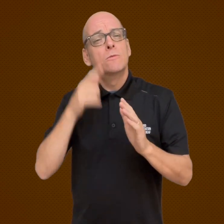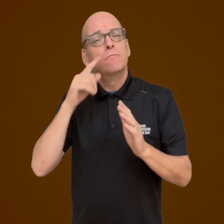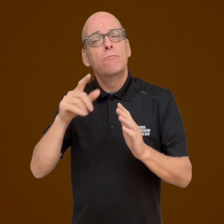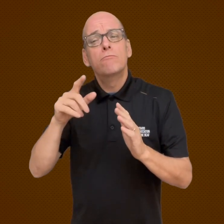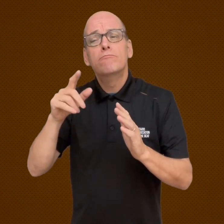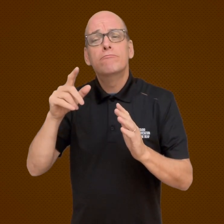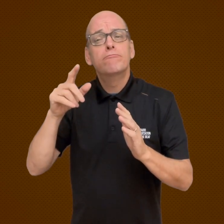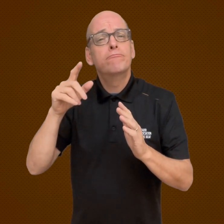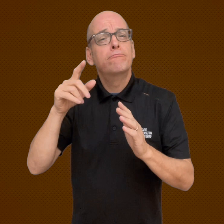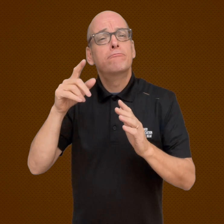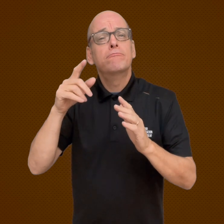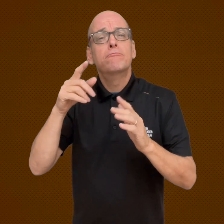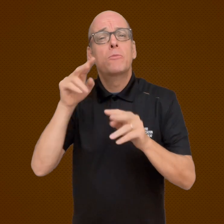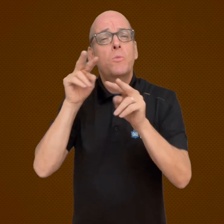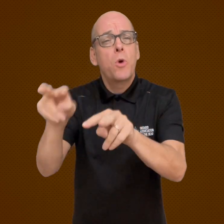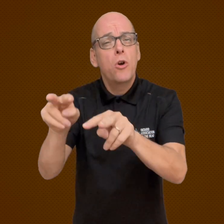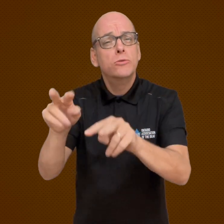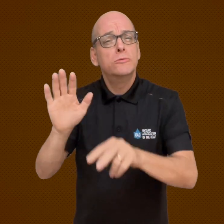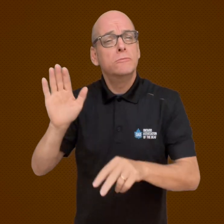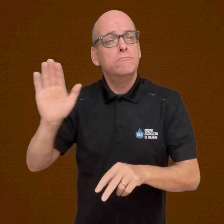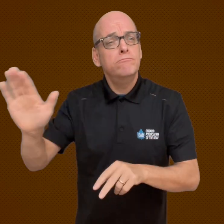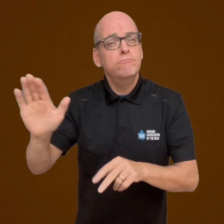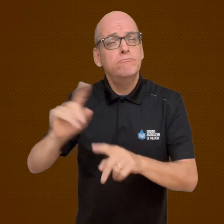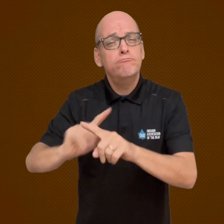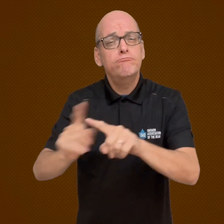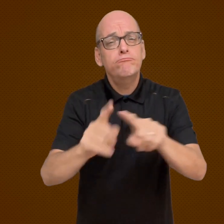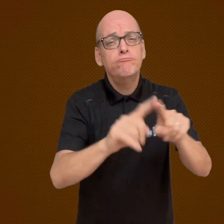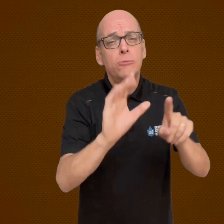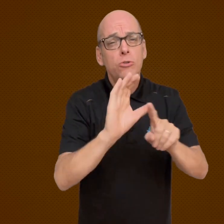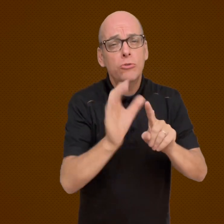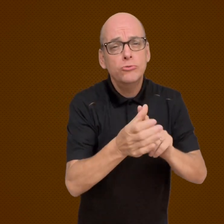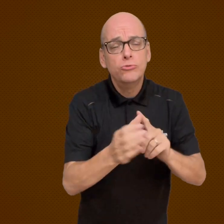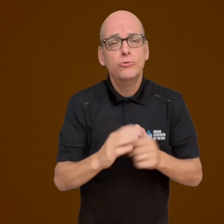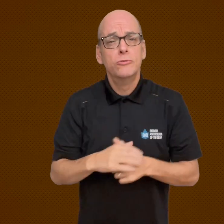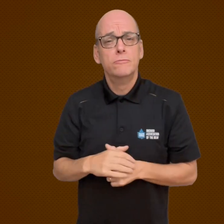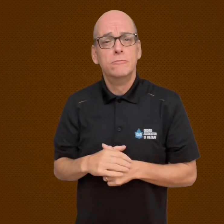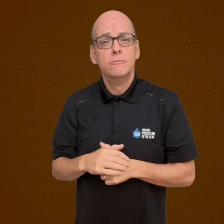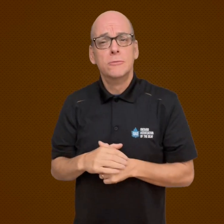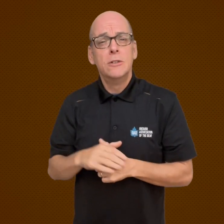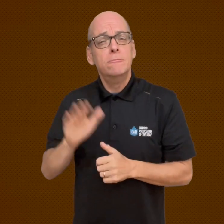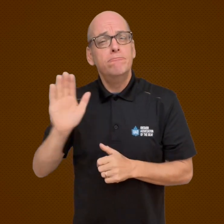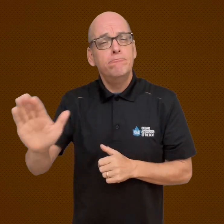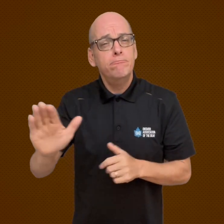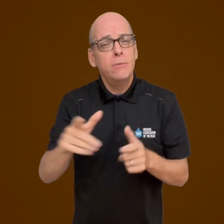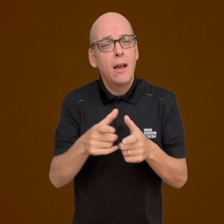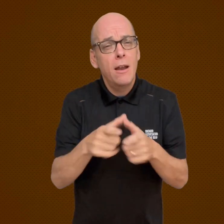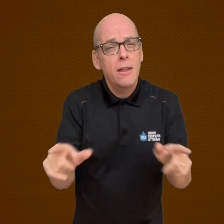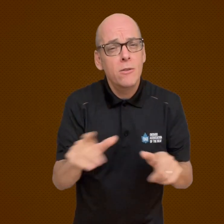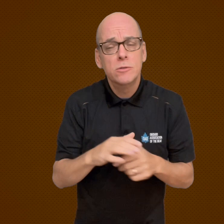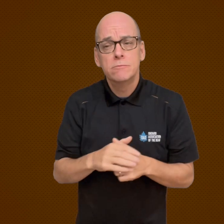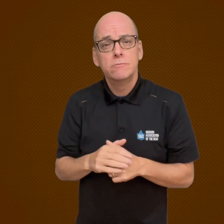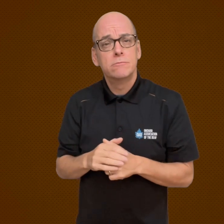and learn more about the cultures and languages of Indigenous peoples.